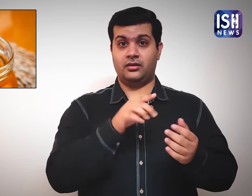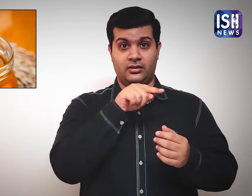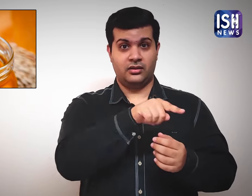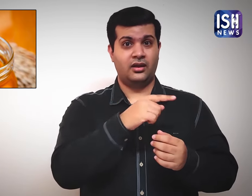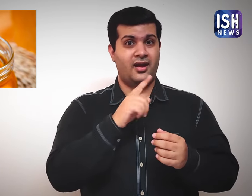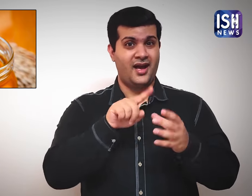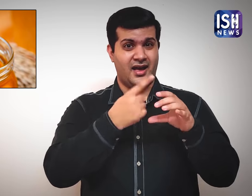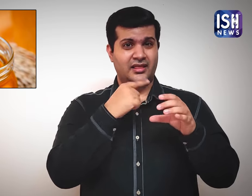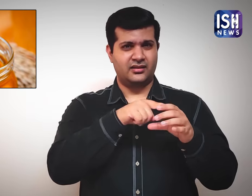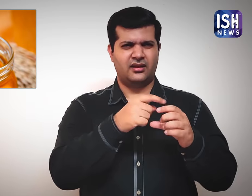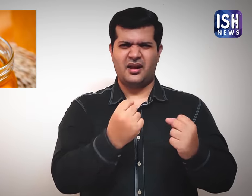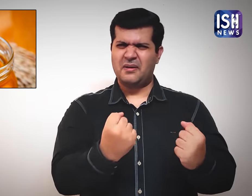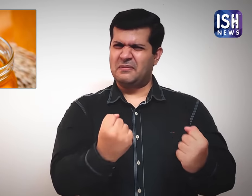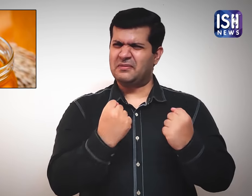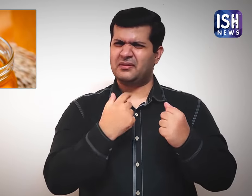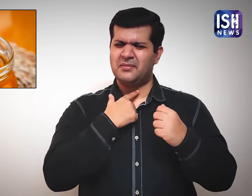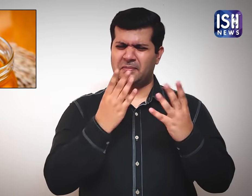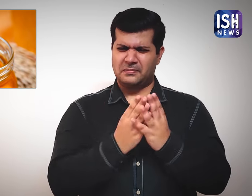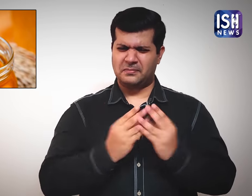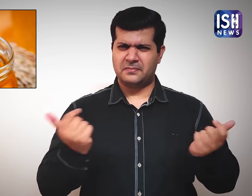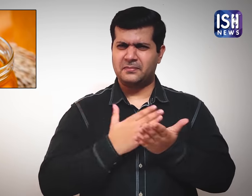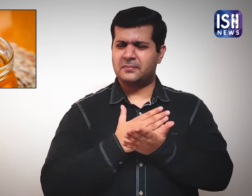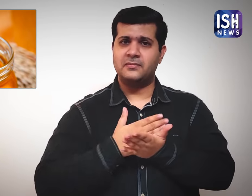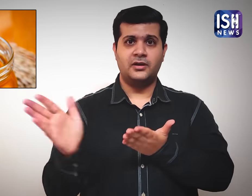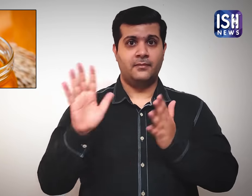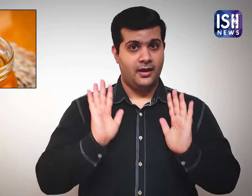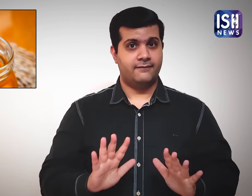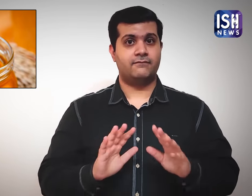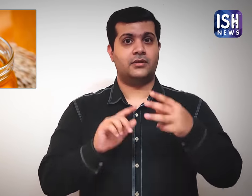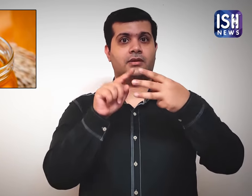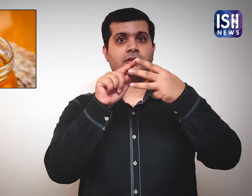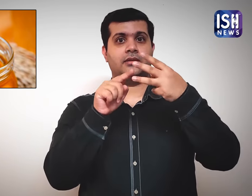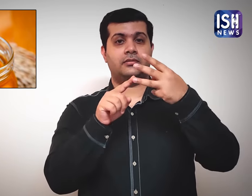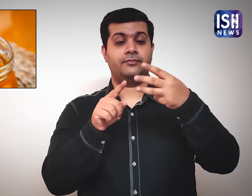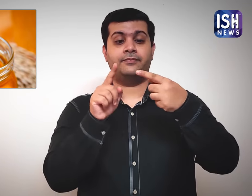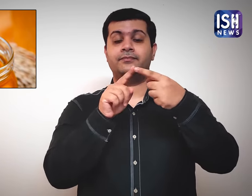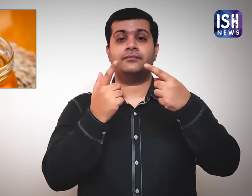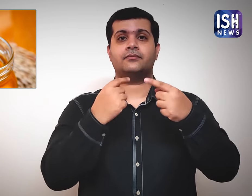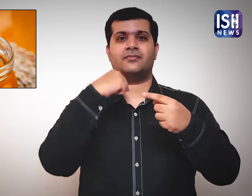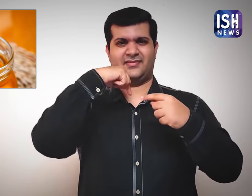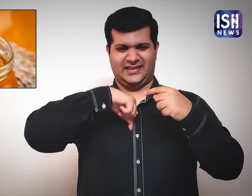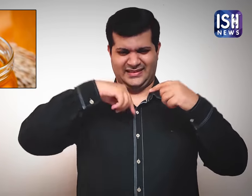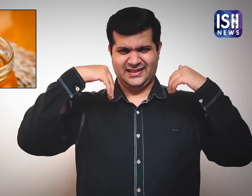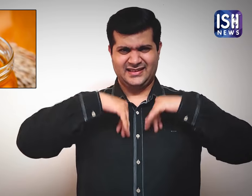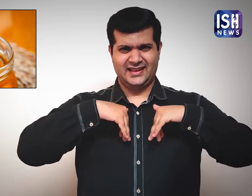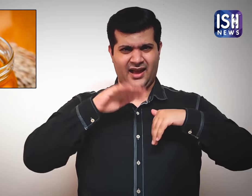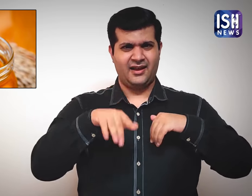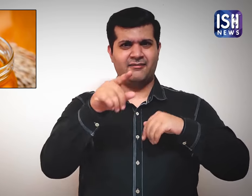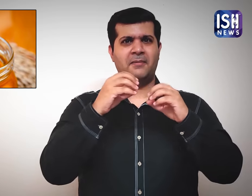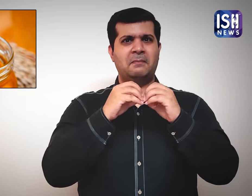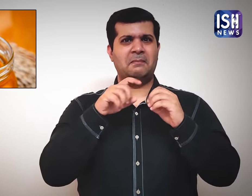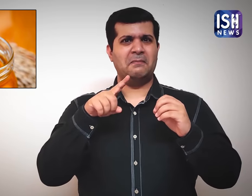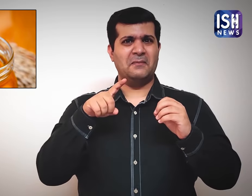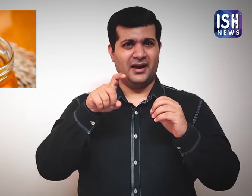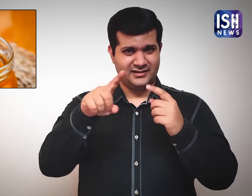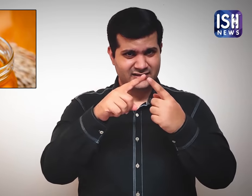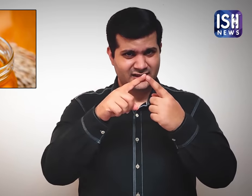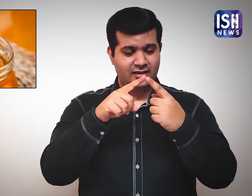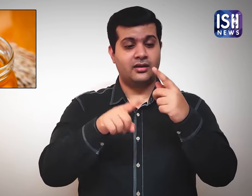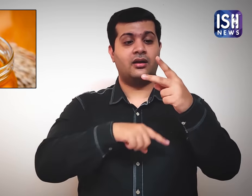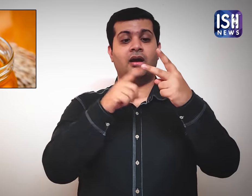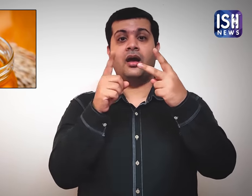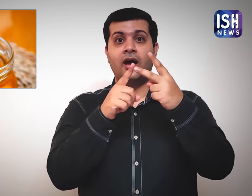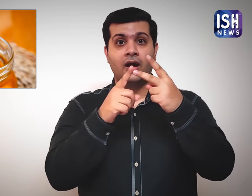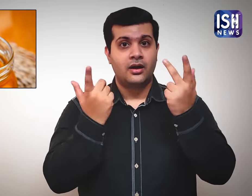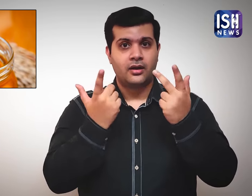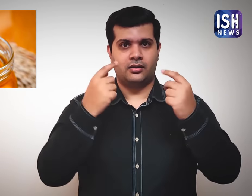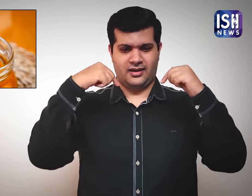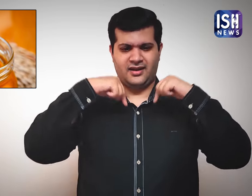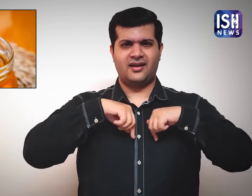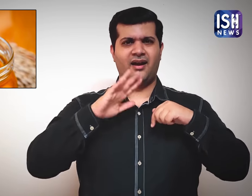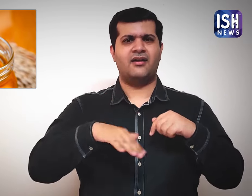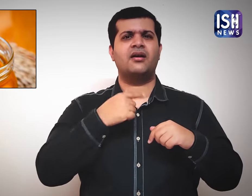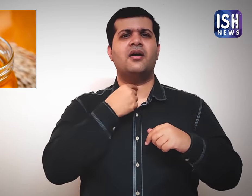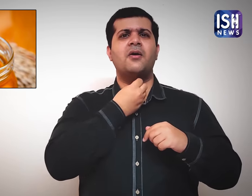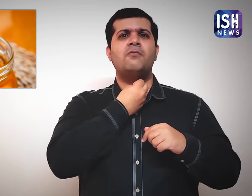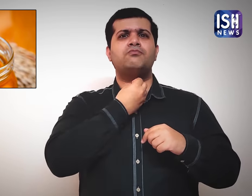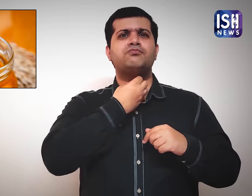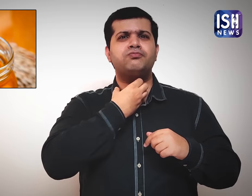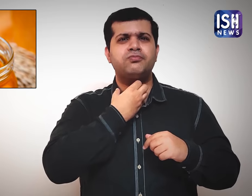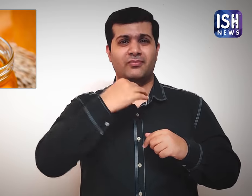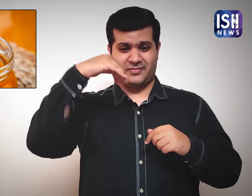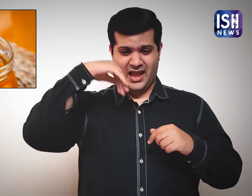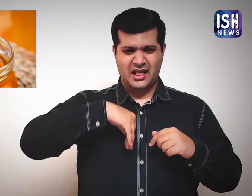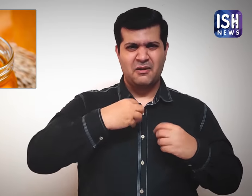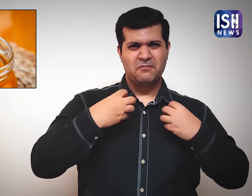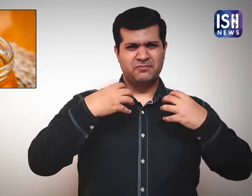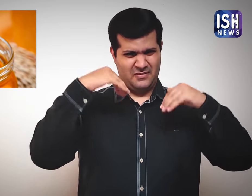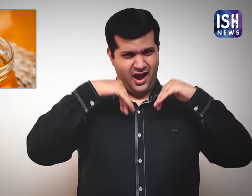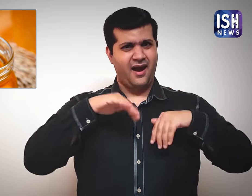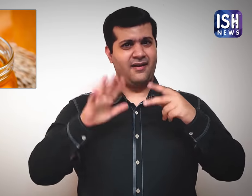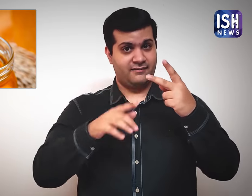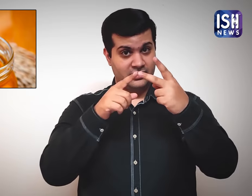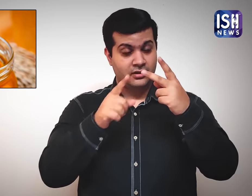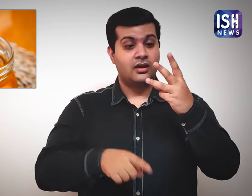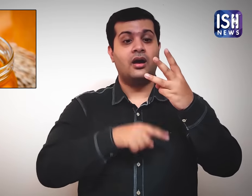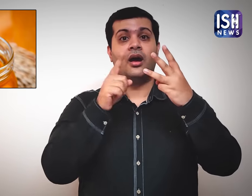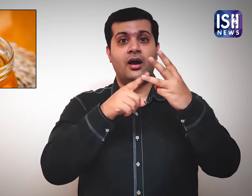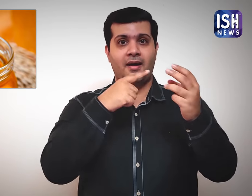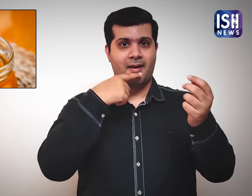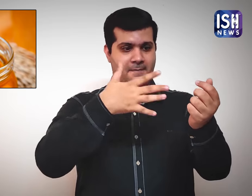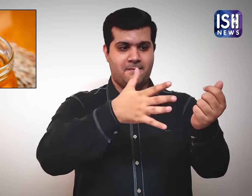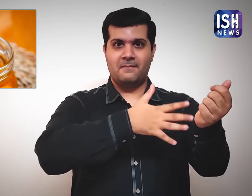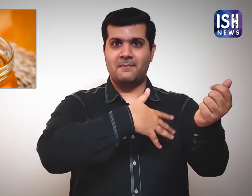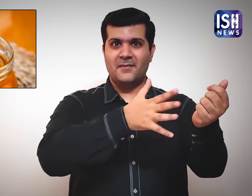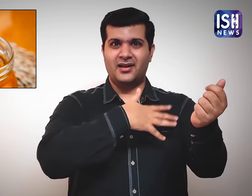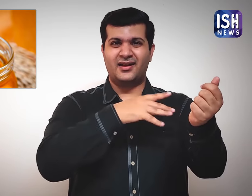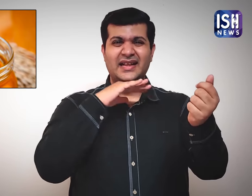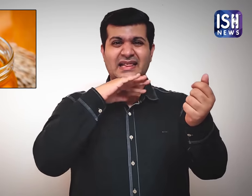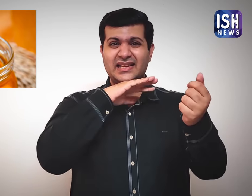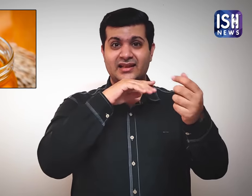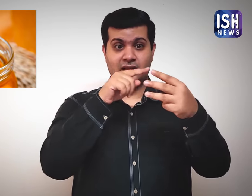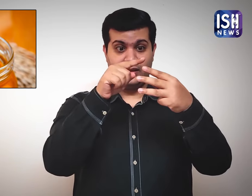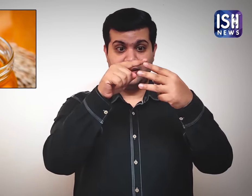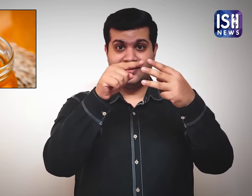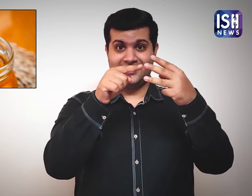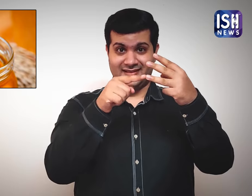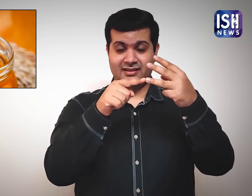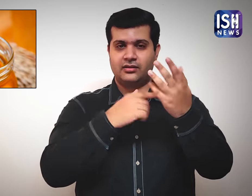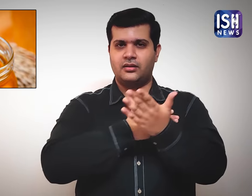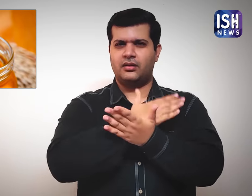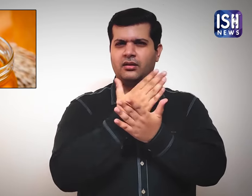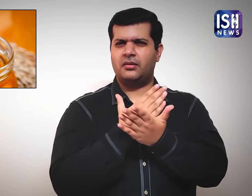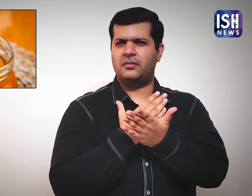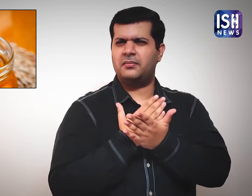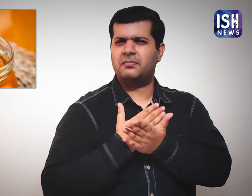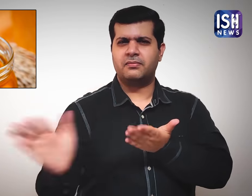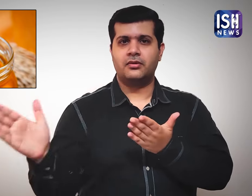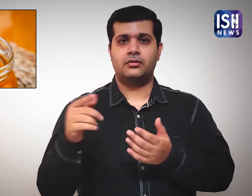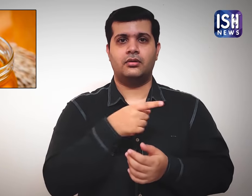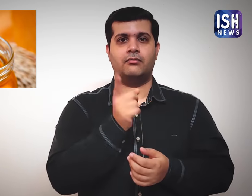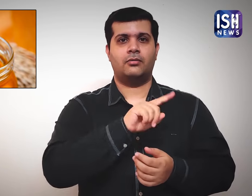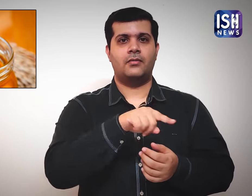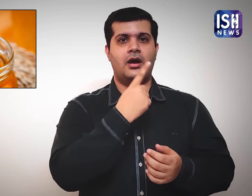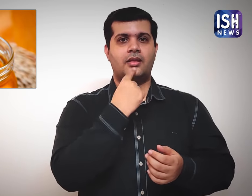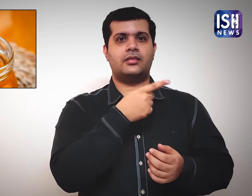Honey has antibacterial, anti-inflammatory and antioxidant properties.